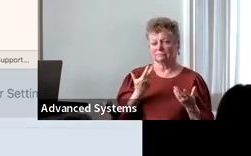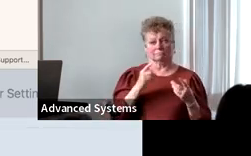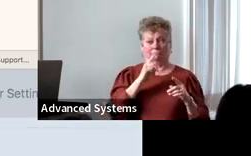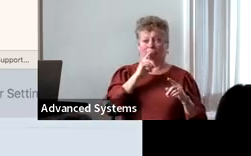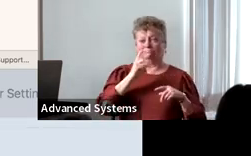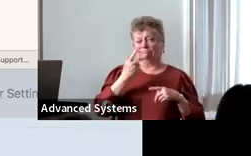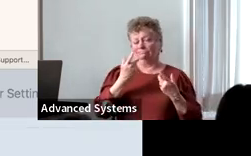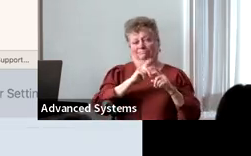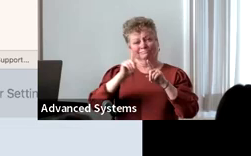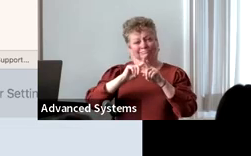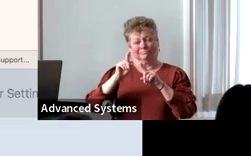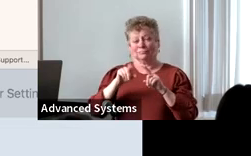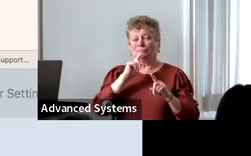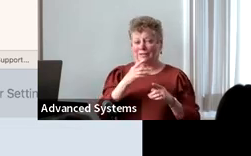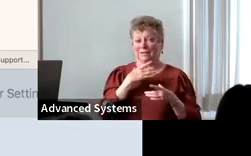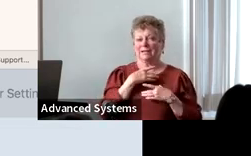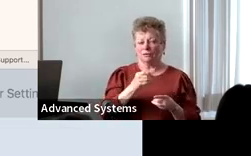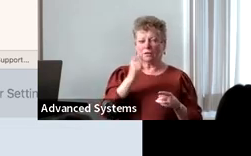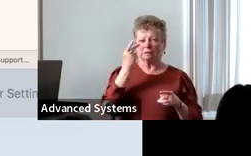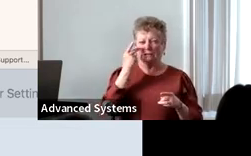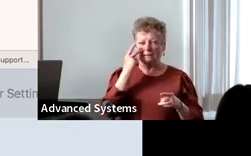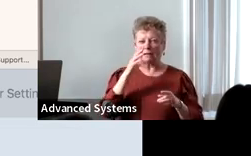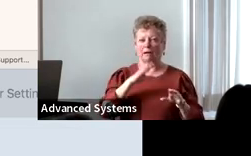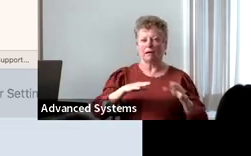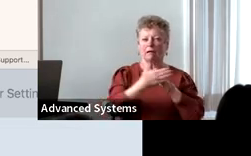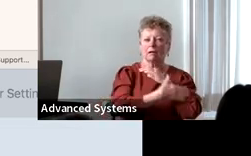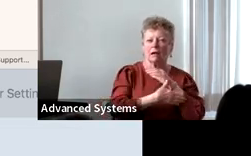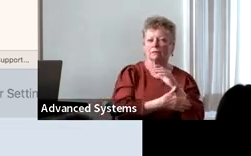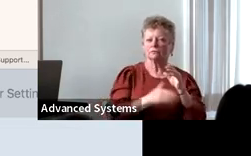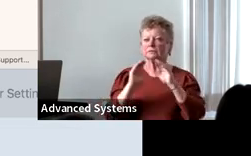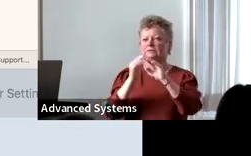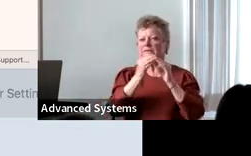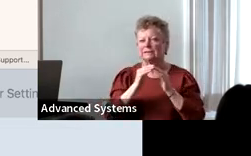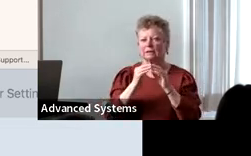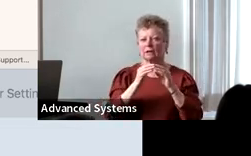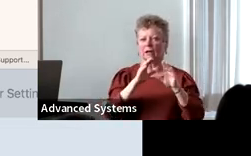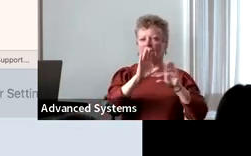to look at the differences across urban, rural and suburban parts of HRM.